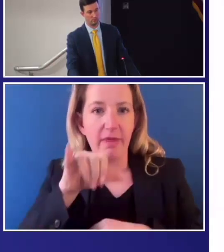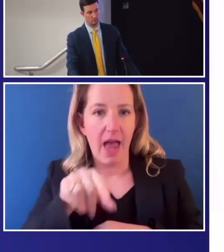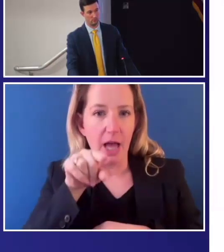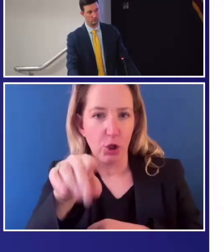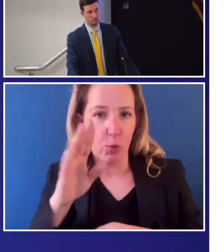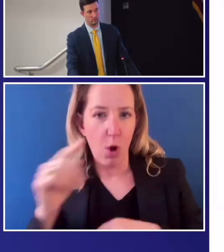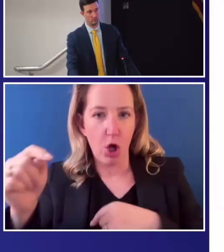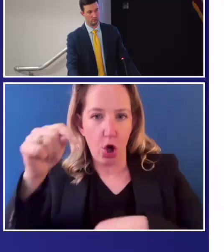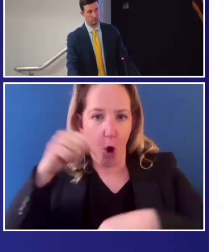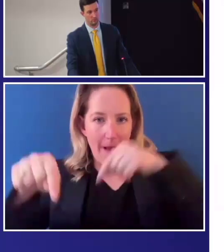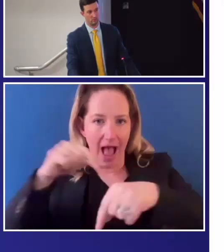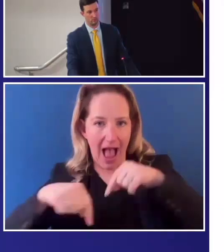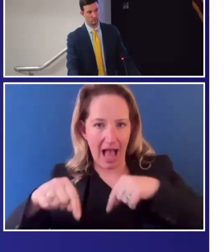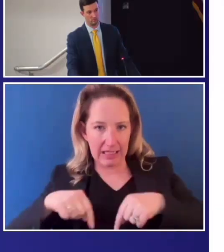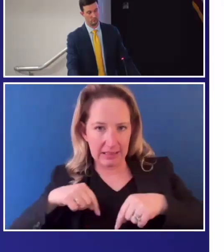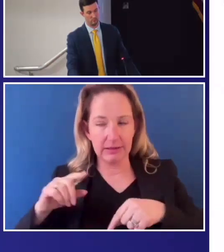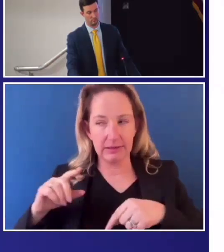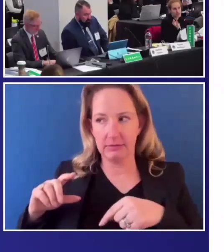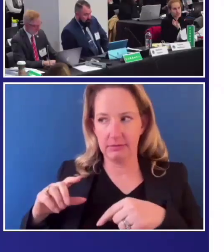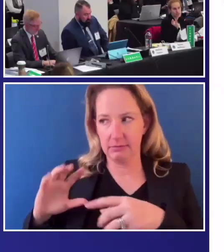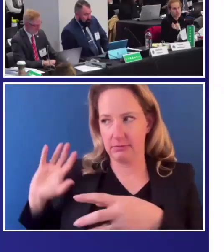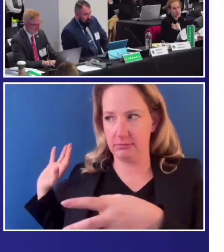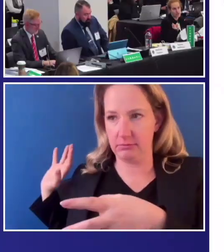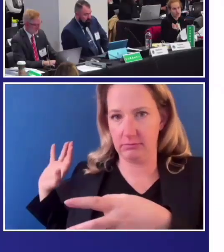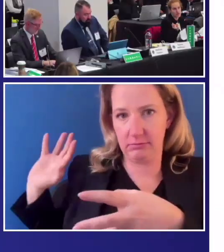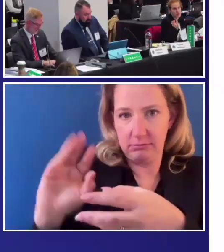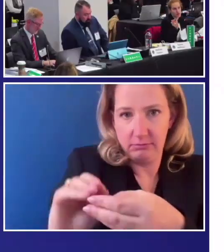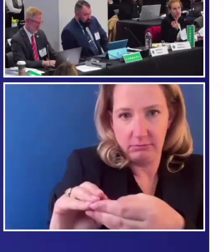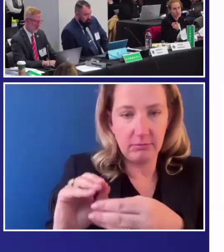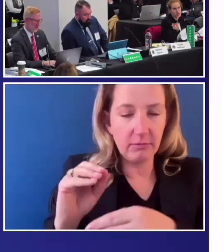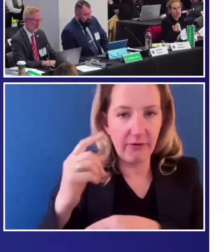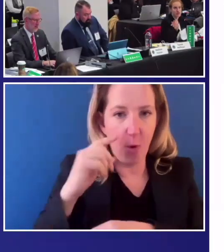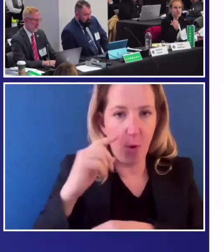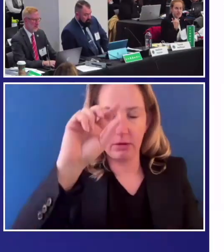cohort size, let's say you're, you're going to cohorts that are now six